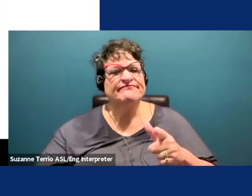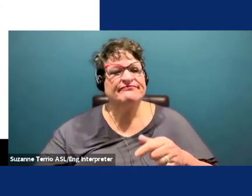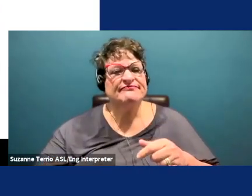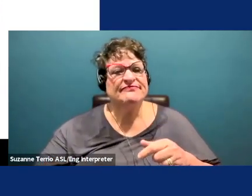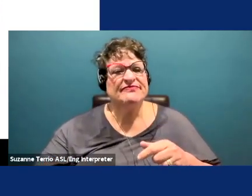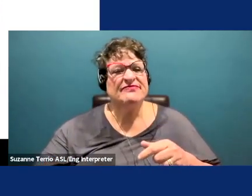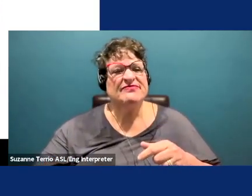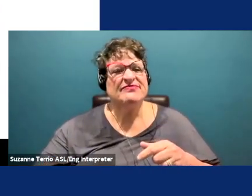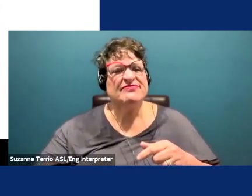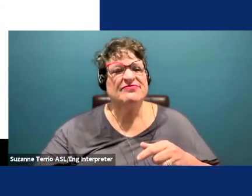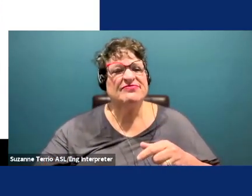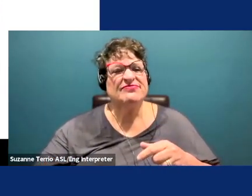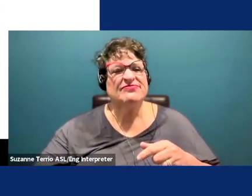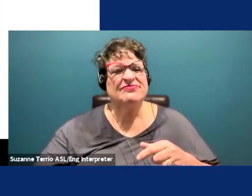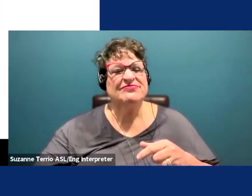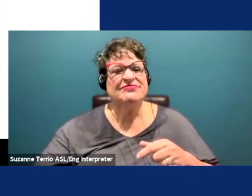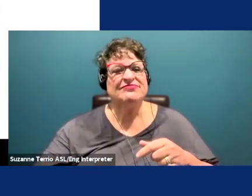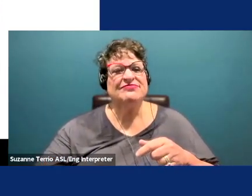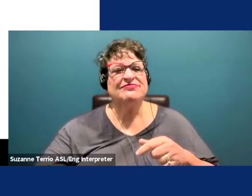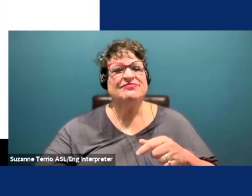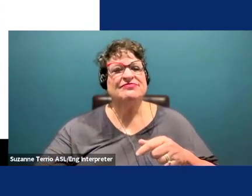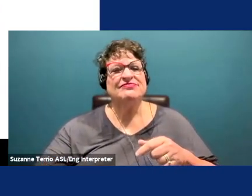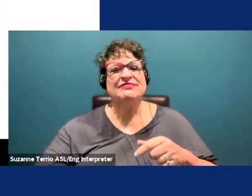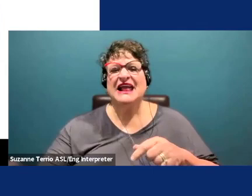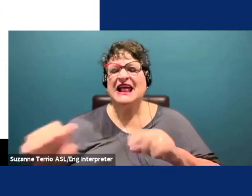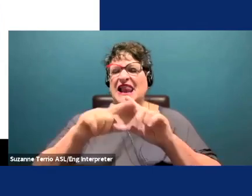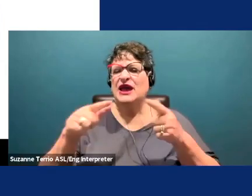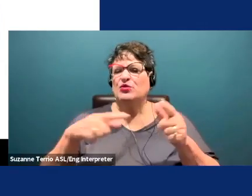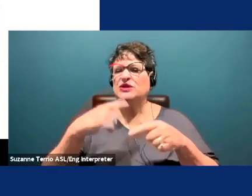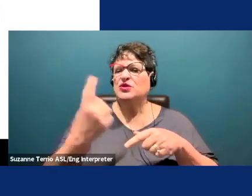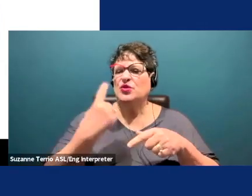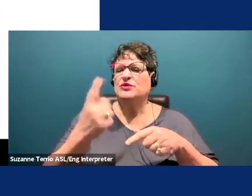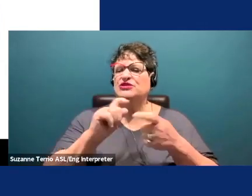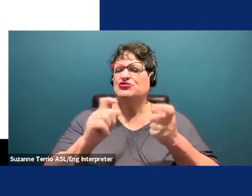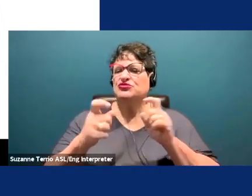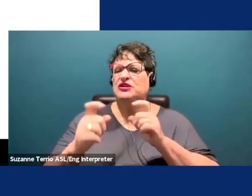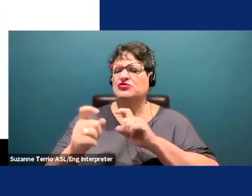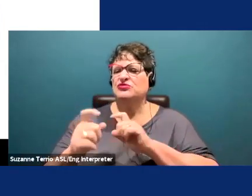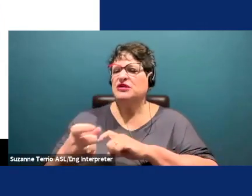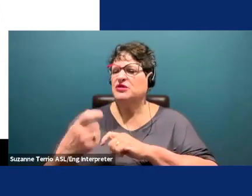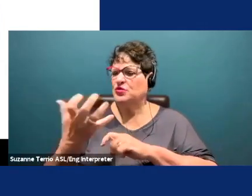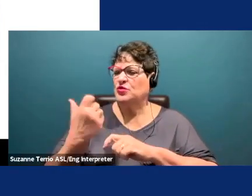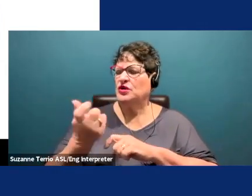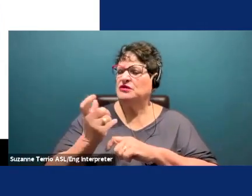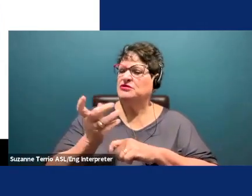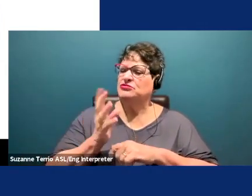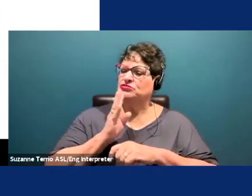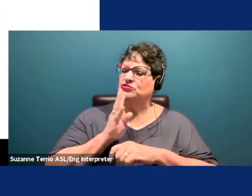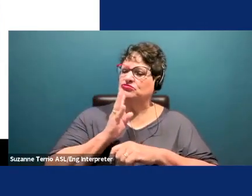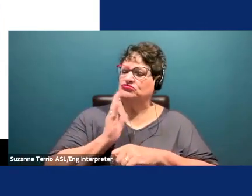and we want to make sure that we're talking to people in respectful ways and accurately capturing disability status.